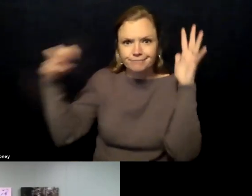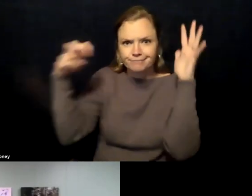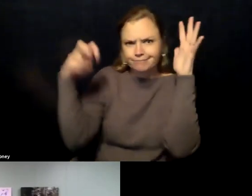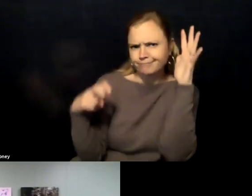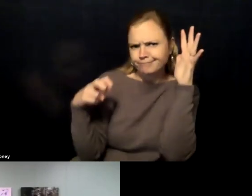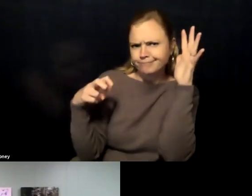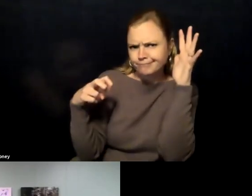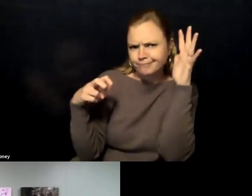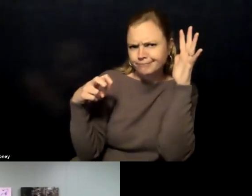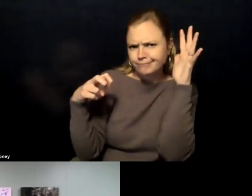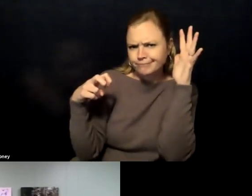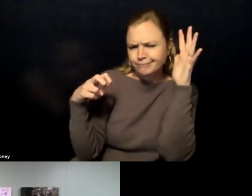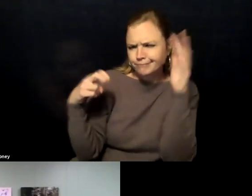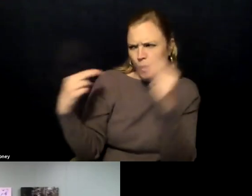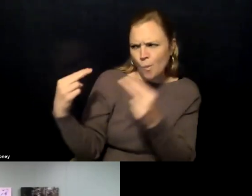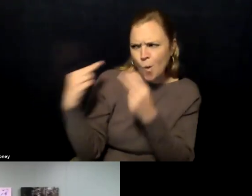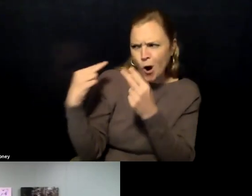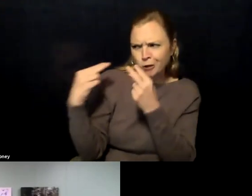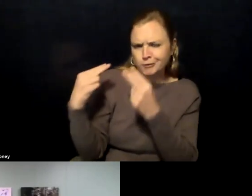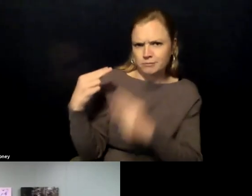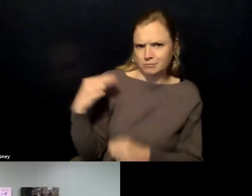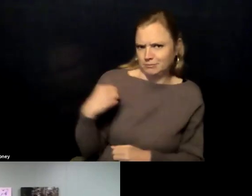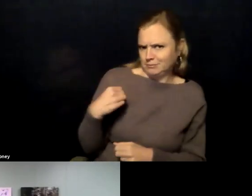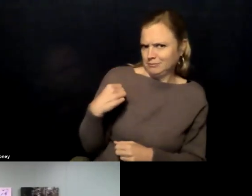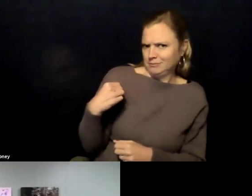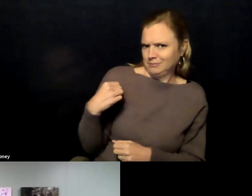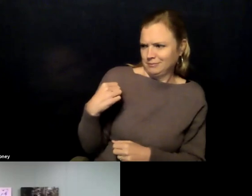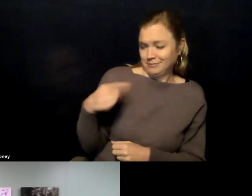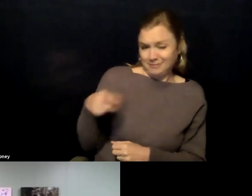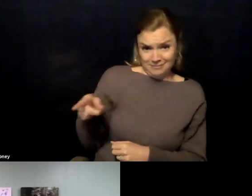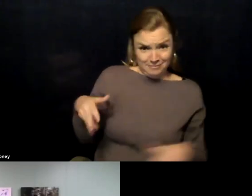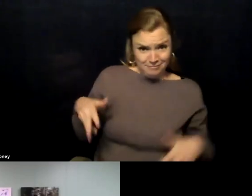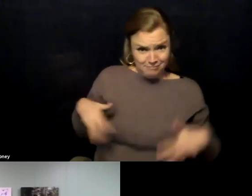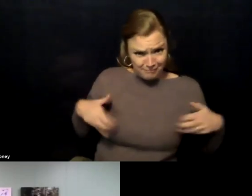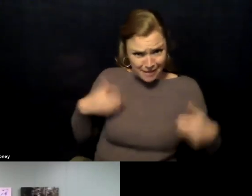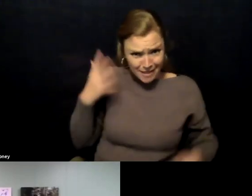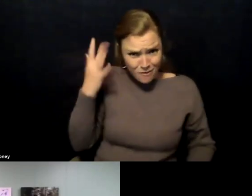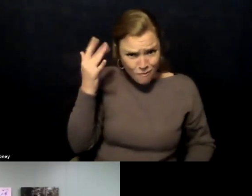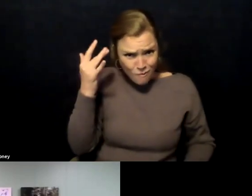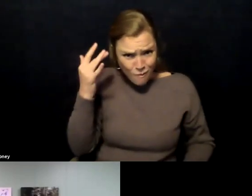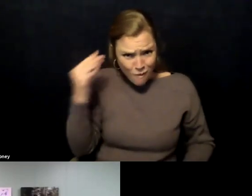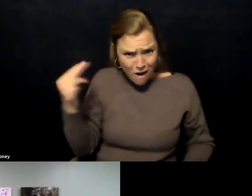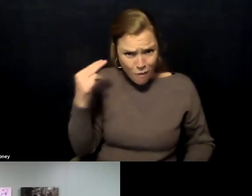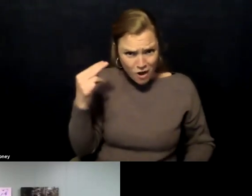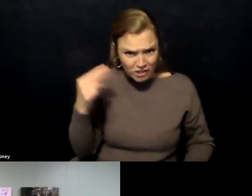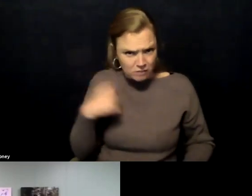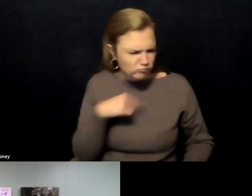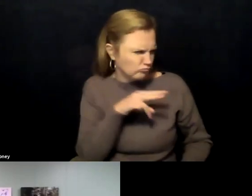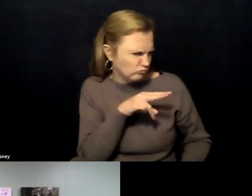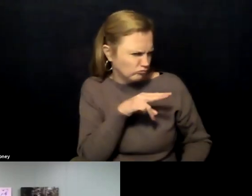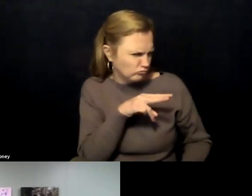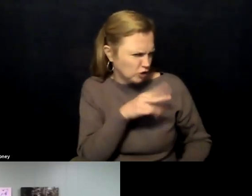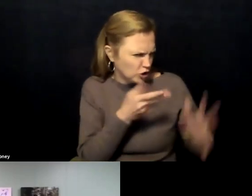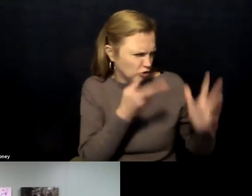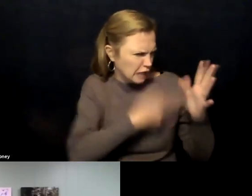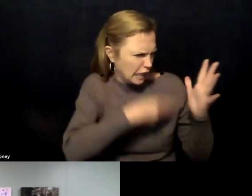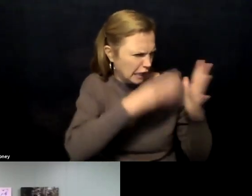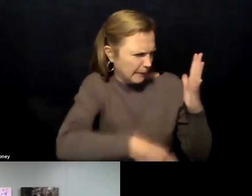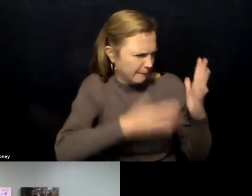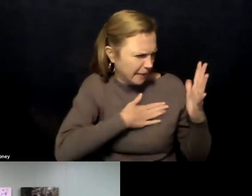I'm not sure if she was, you know, saying "what are you doing? Why are you cutting down my tree? What's happening?"